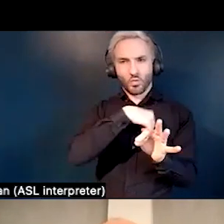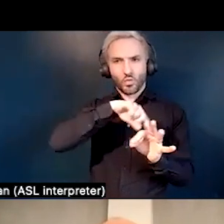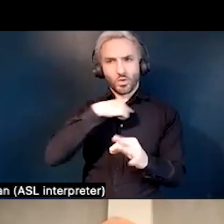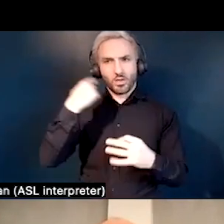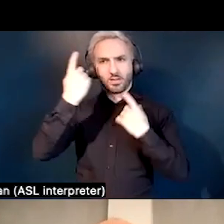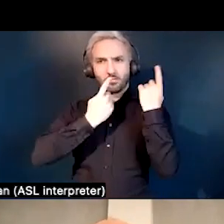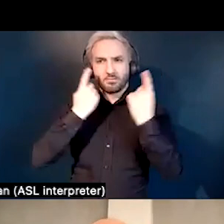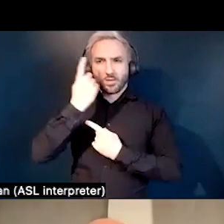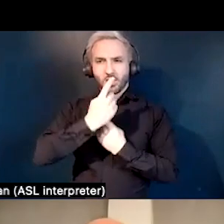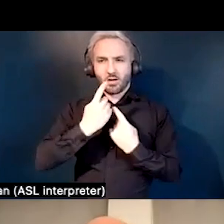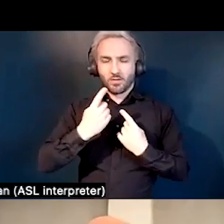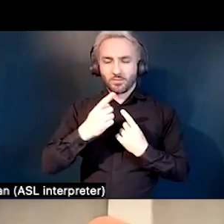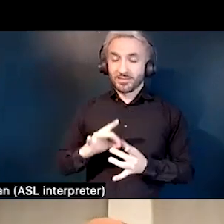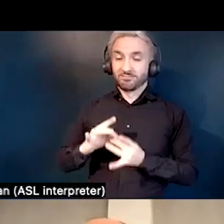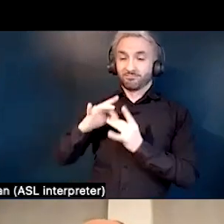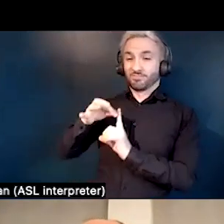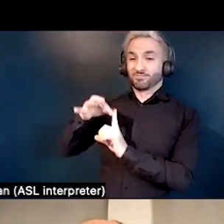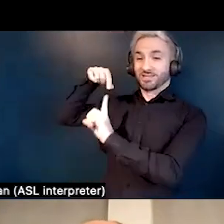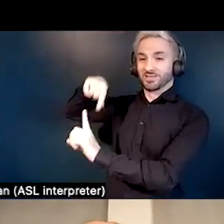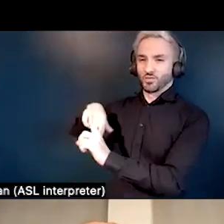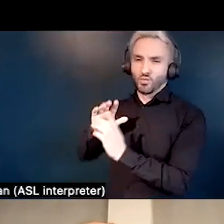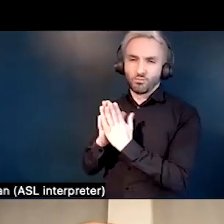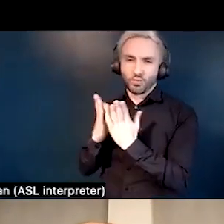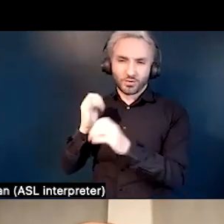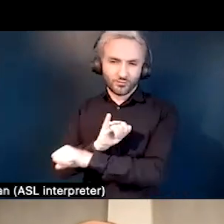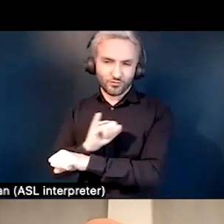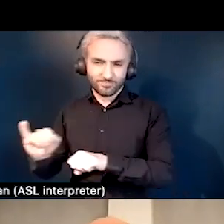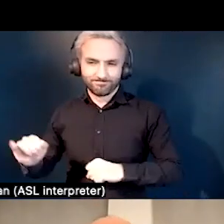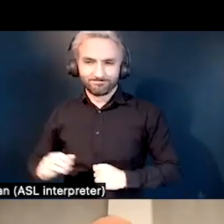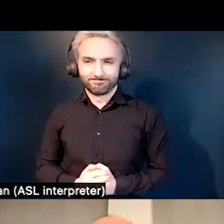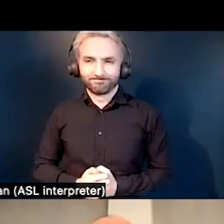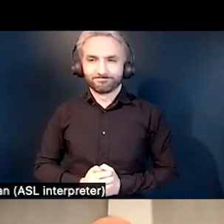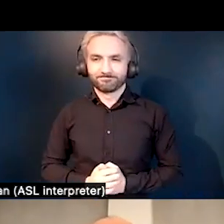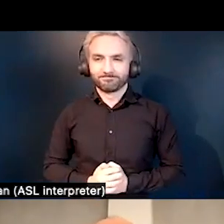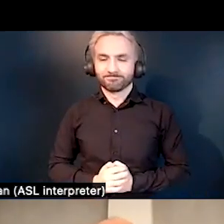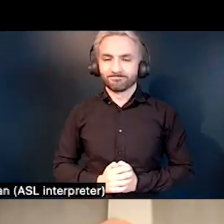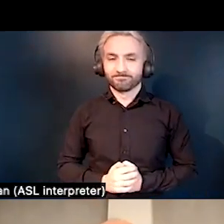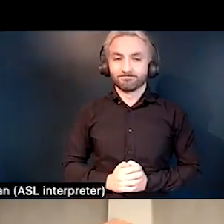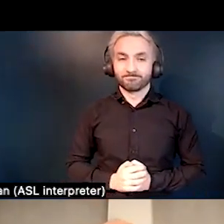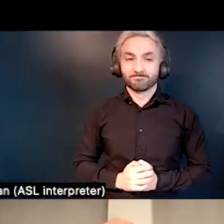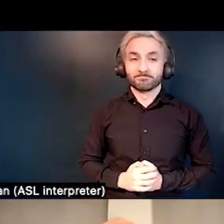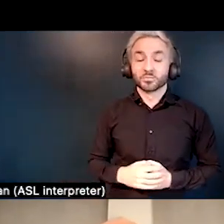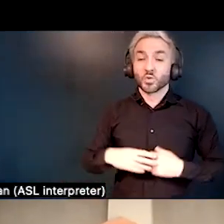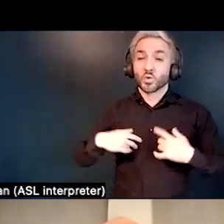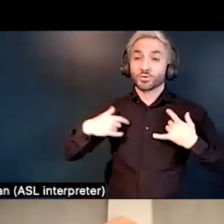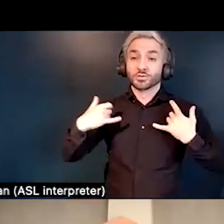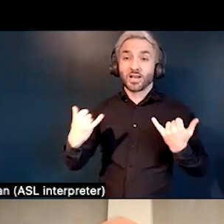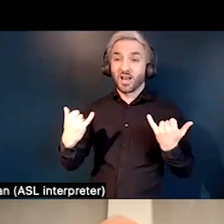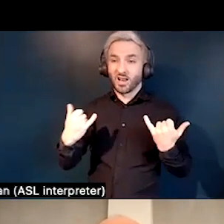particularly at the Book Industry Study Group. So we'll talk a lot today about supply chain.